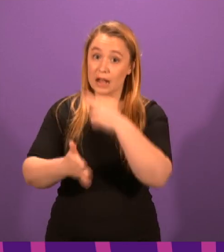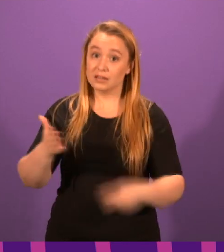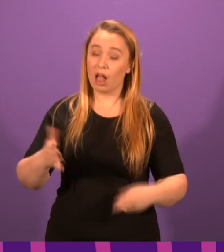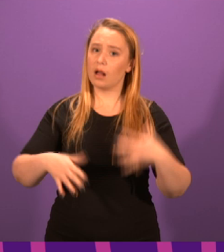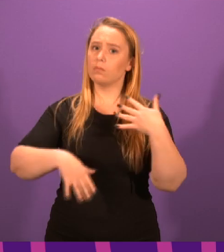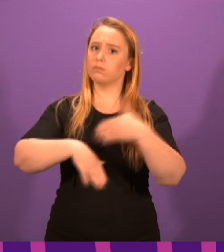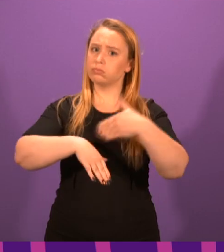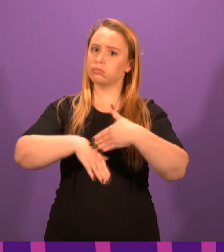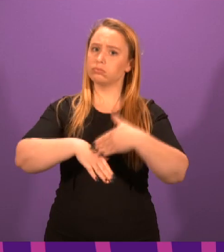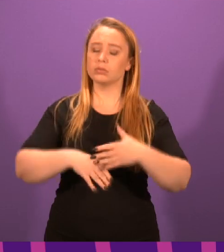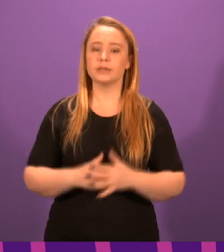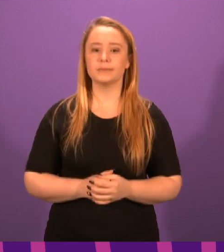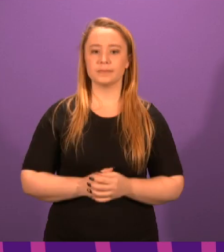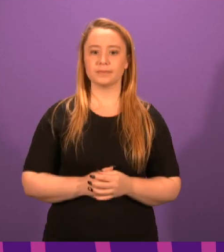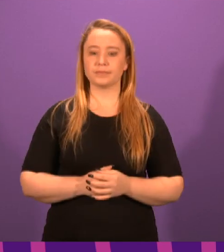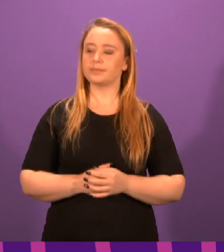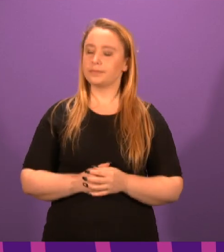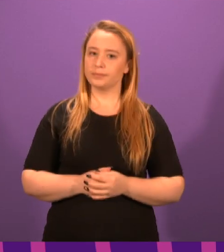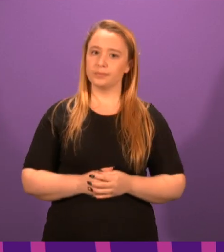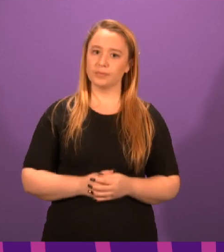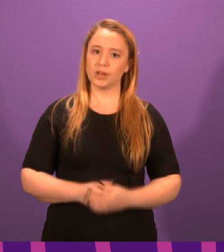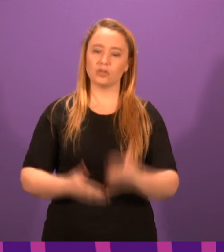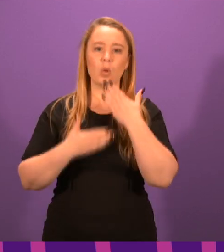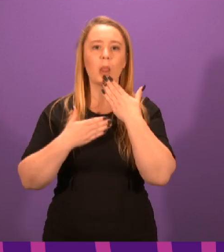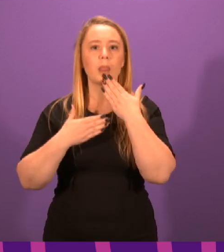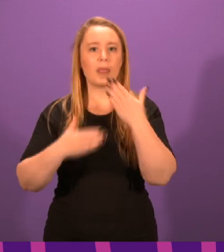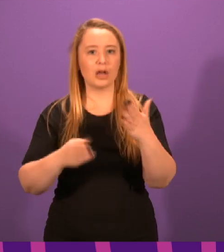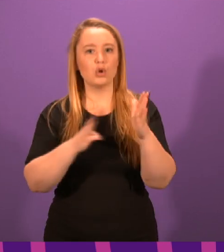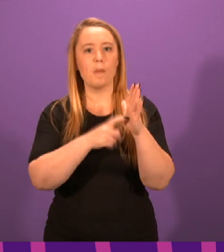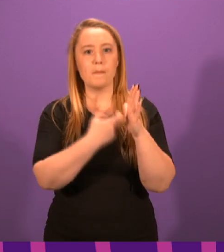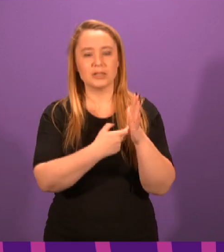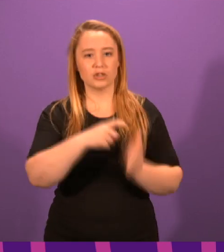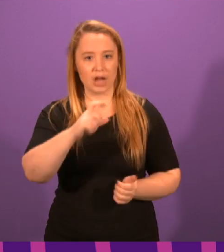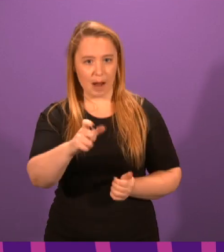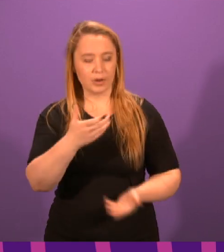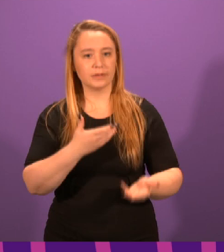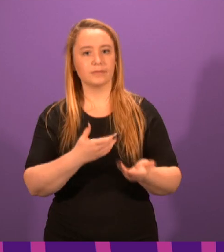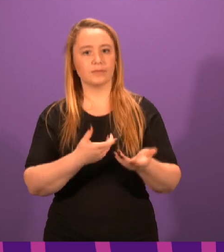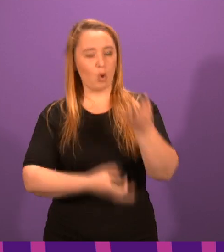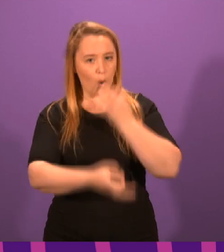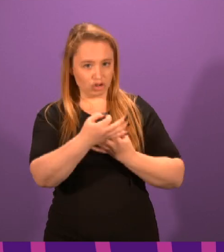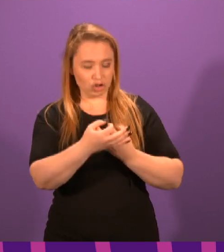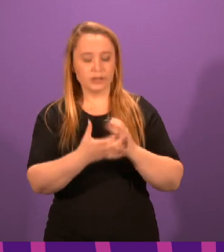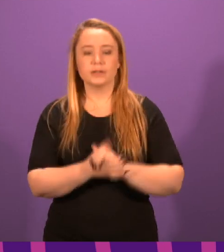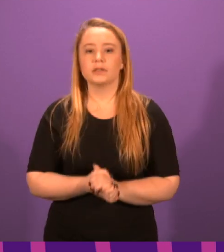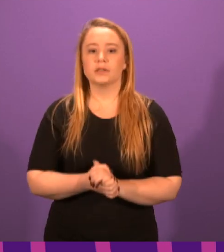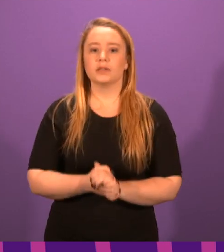Jeane Freeman: I do not believe that the flu vaccination